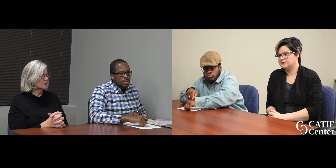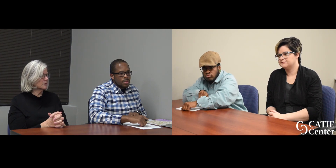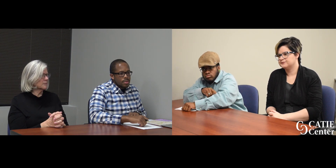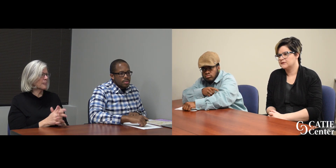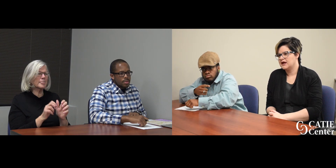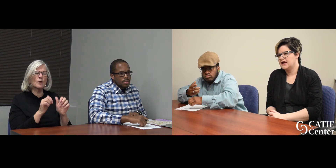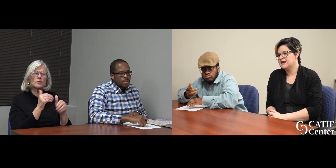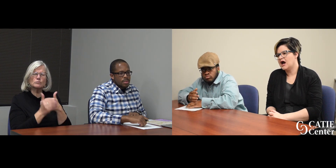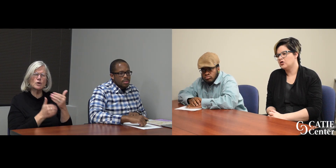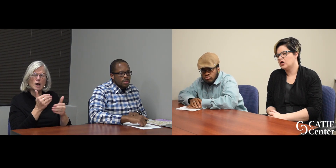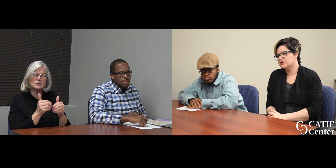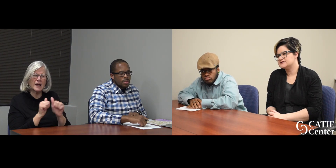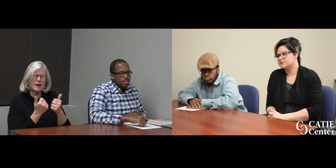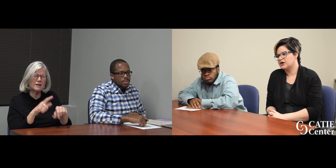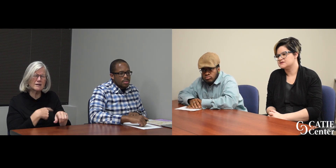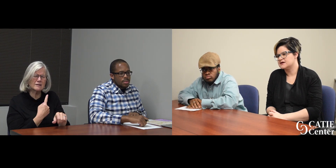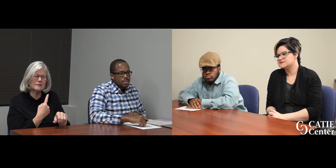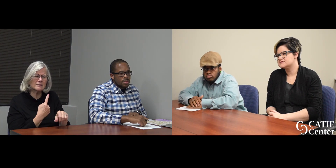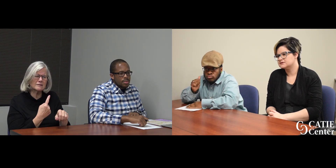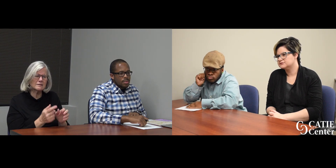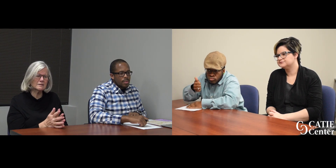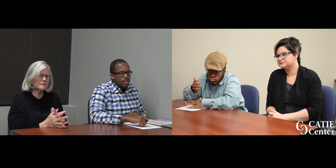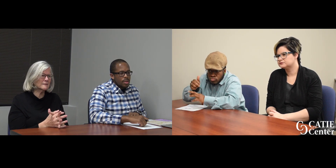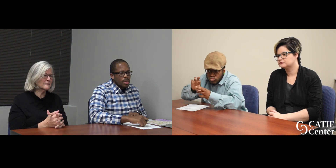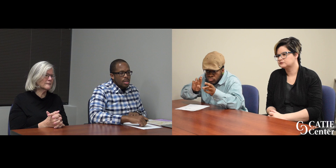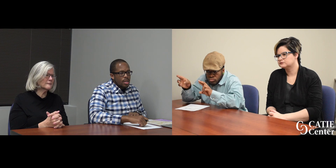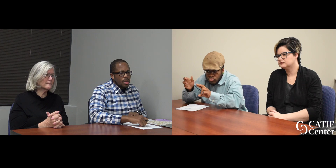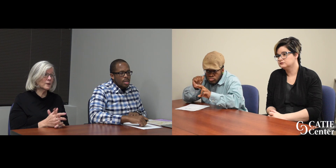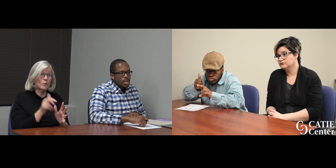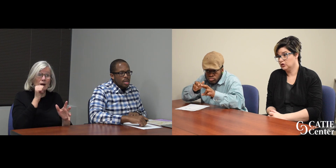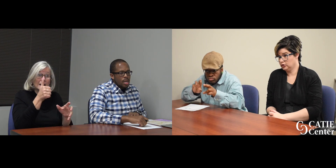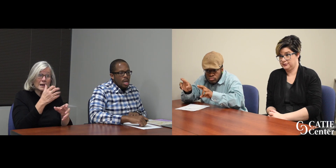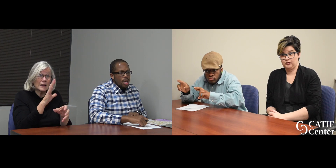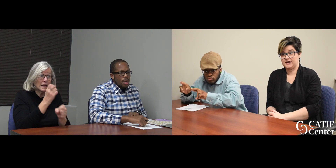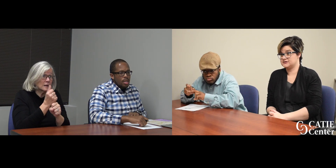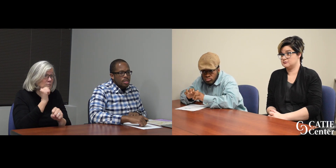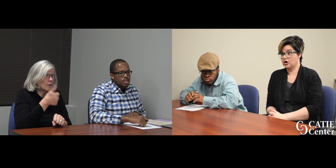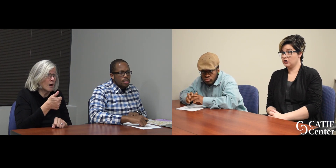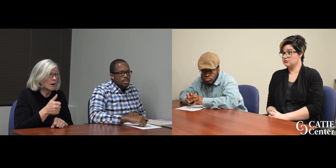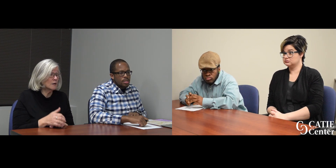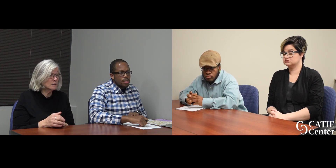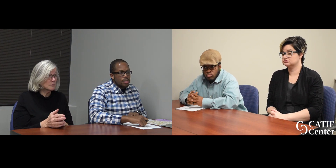Okay. And how long is the process? Would it be ready tomorrow?